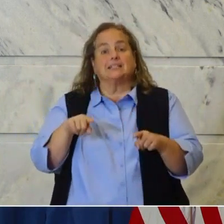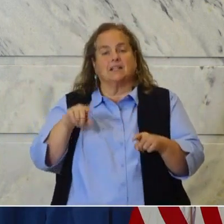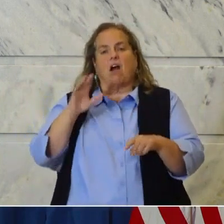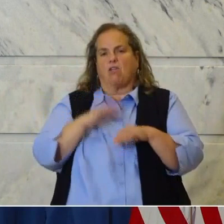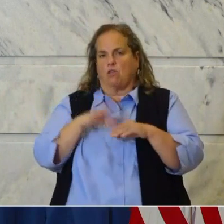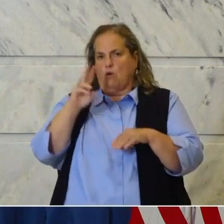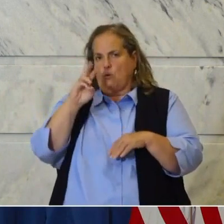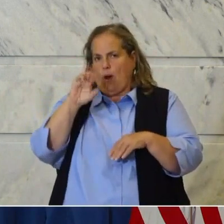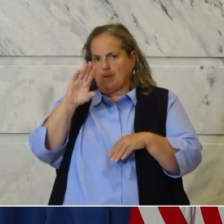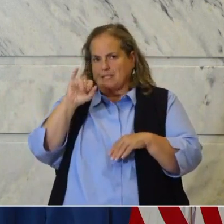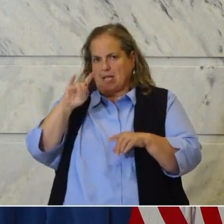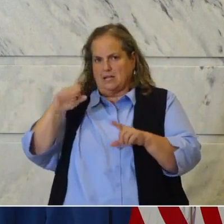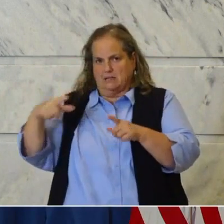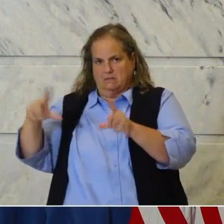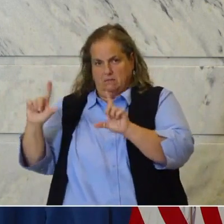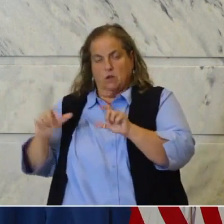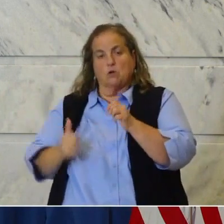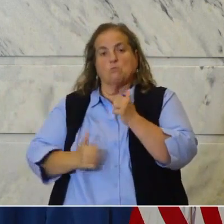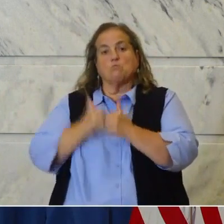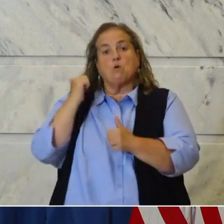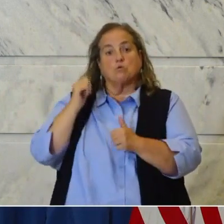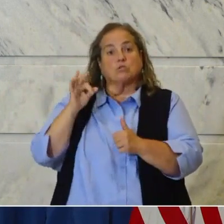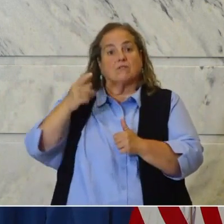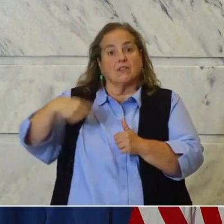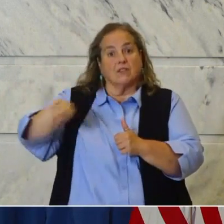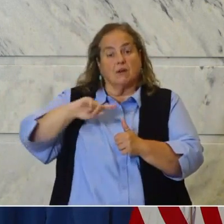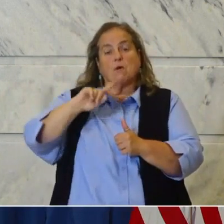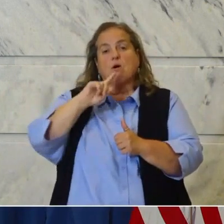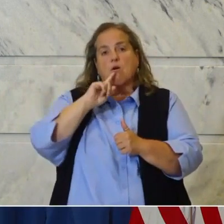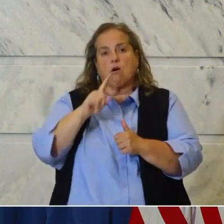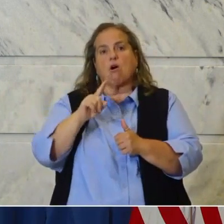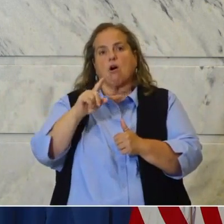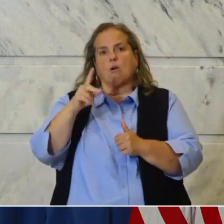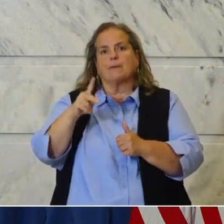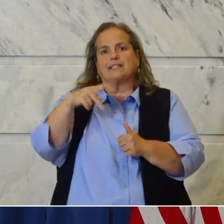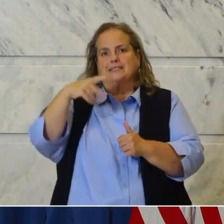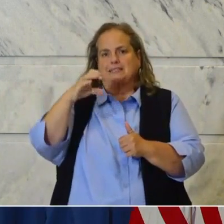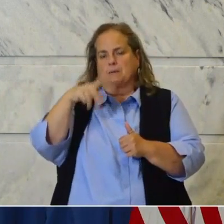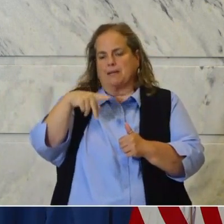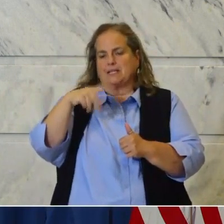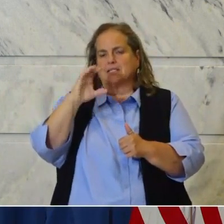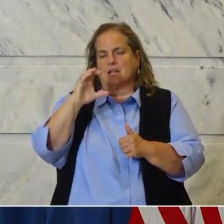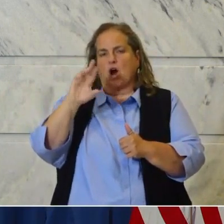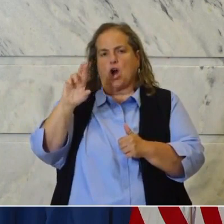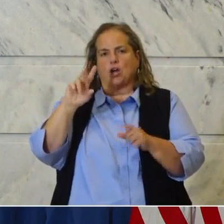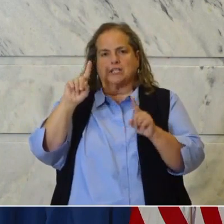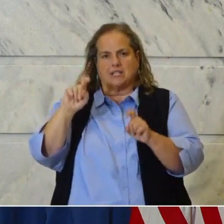that large majority of them are the PCR tests, which we believe are the most